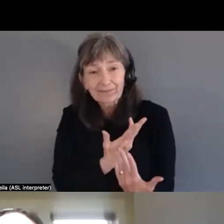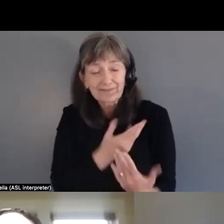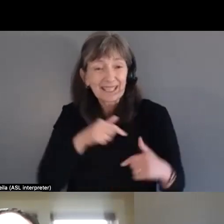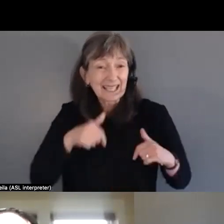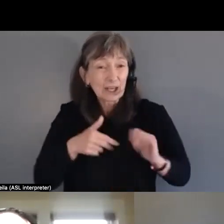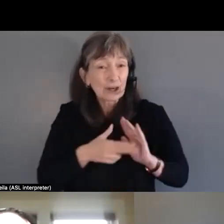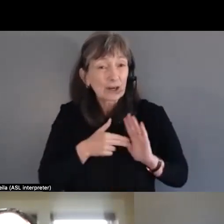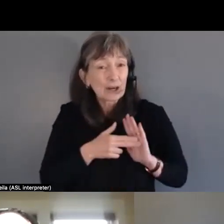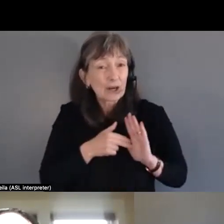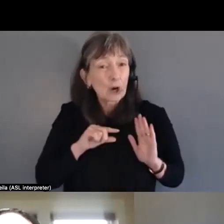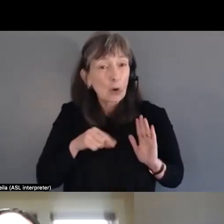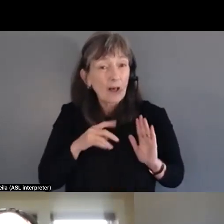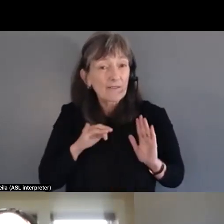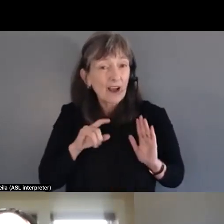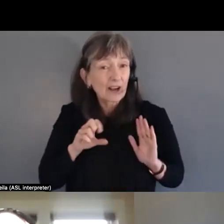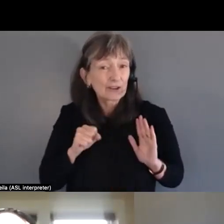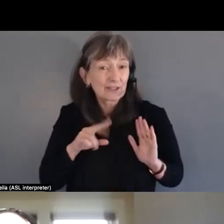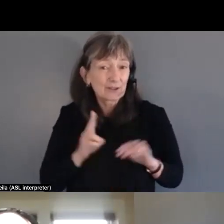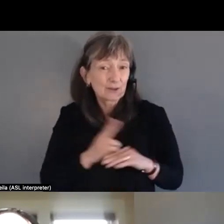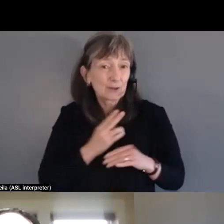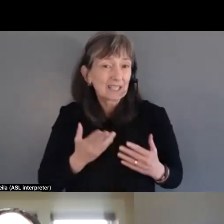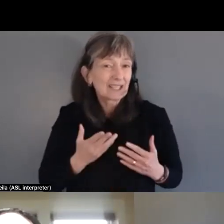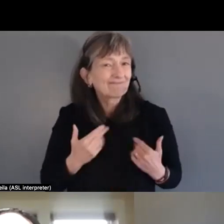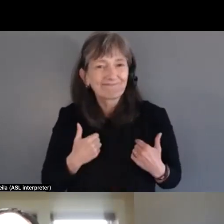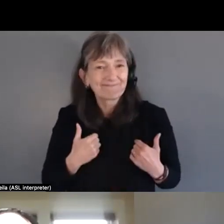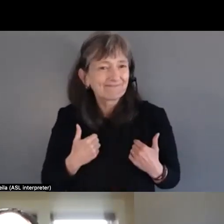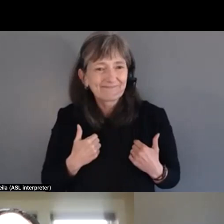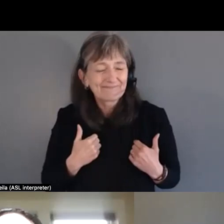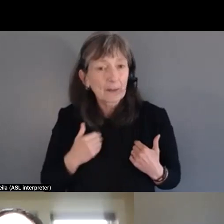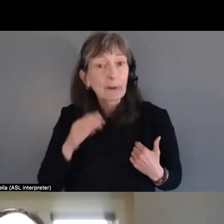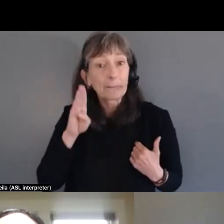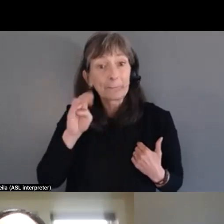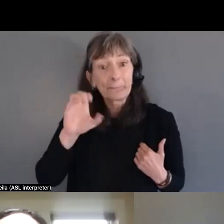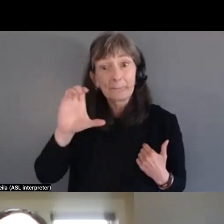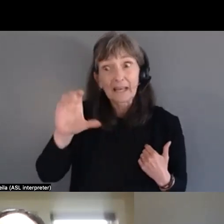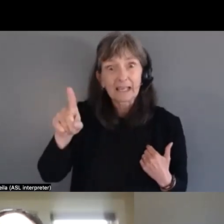was always one of the big problems with BIC is, you know, it had these potential qualifiers